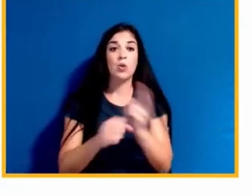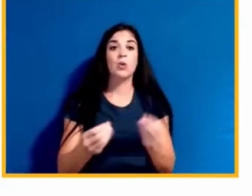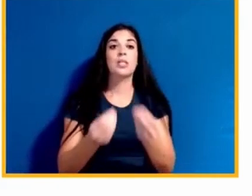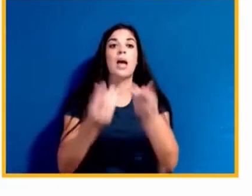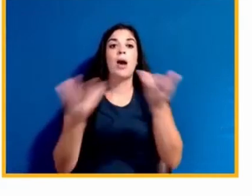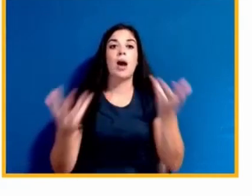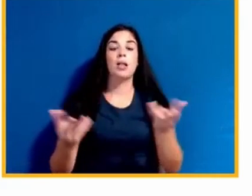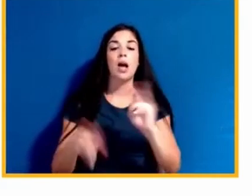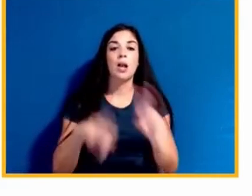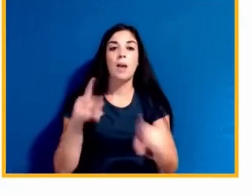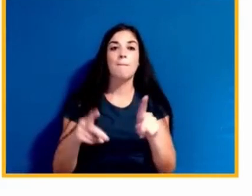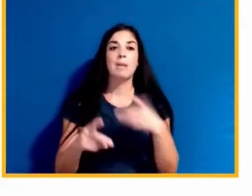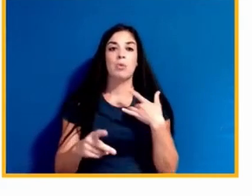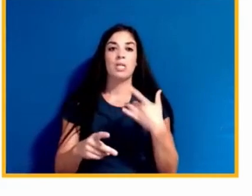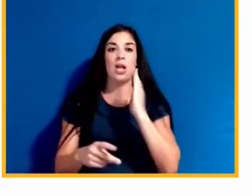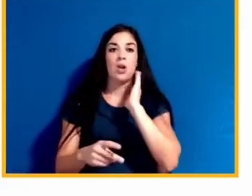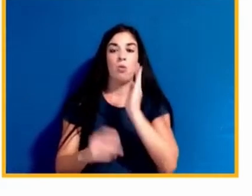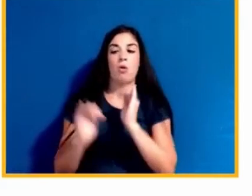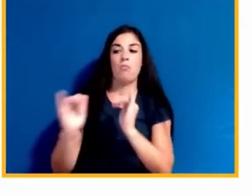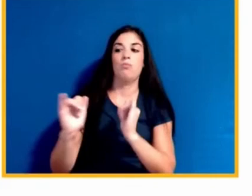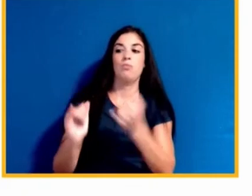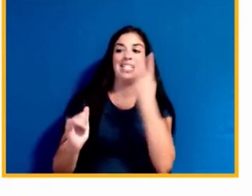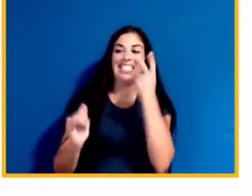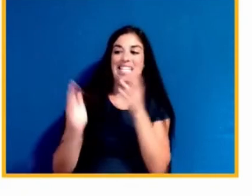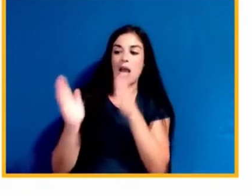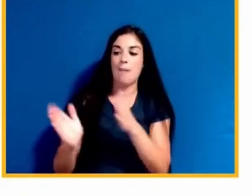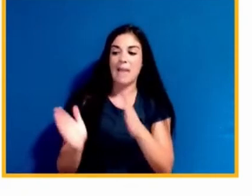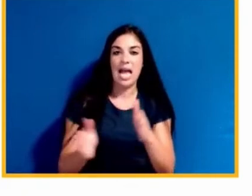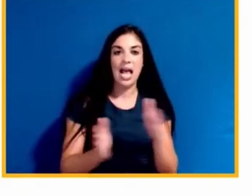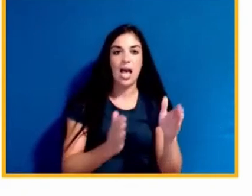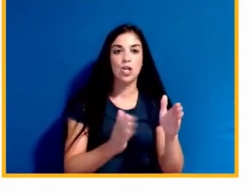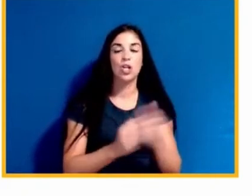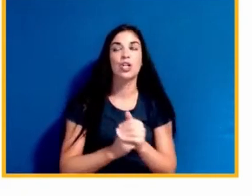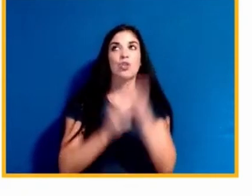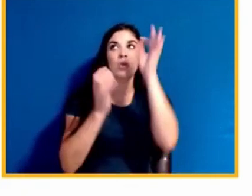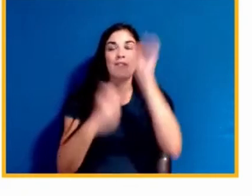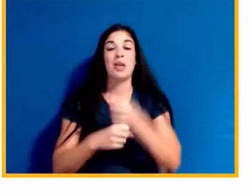will tend to like pick up patterns that you will do with that, So definitely make sure to like, work